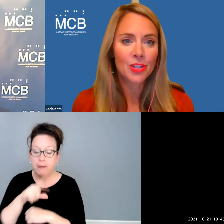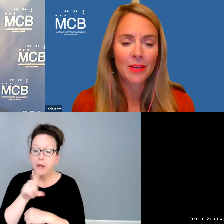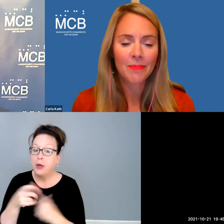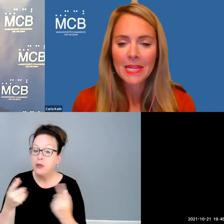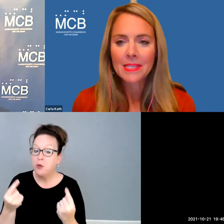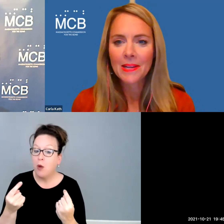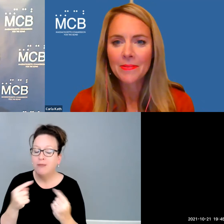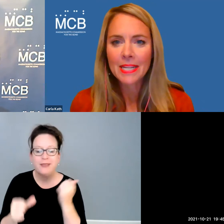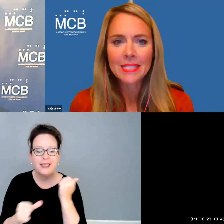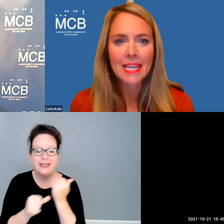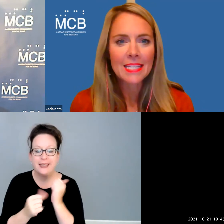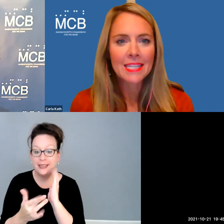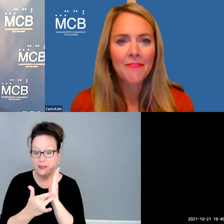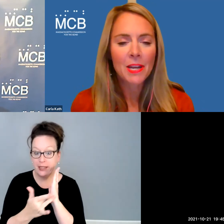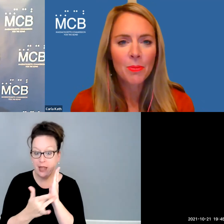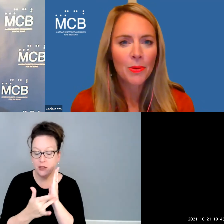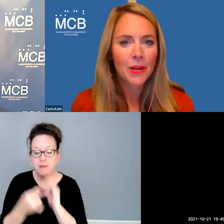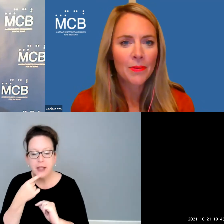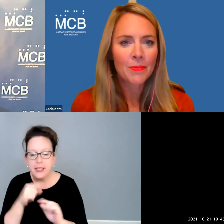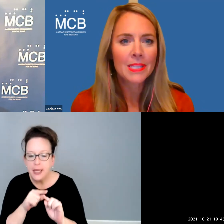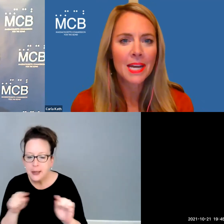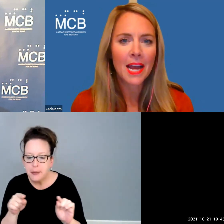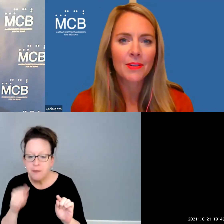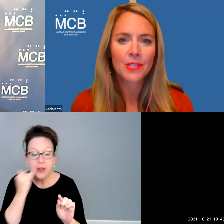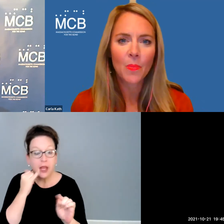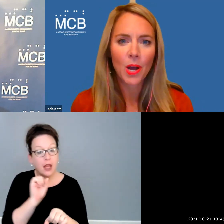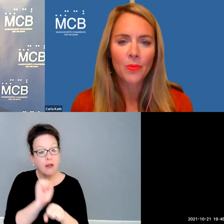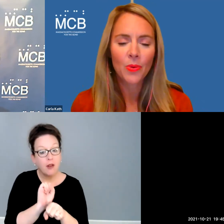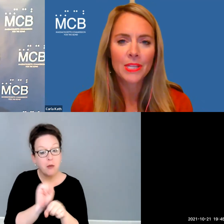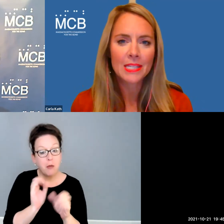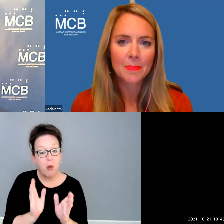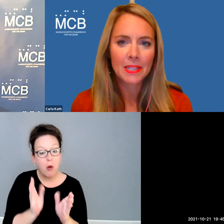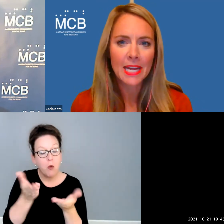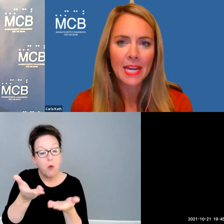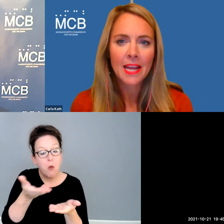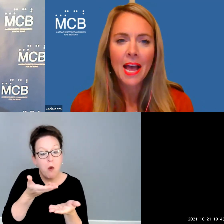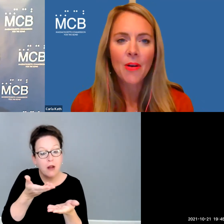So, it says: "If an employer wants to hire someone with a disability,